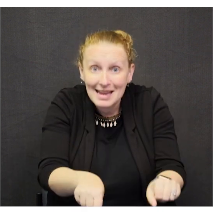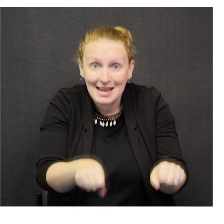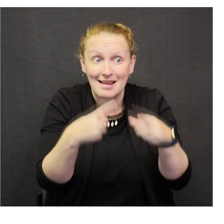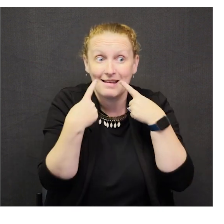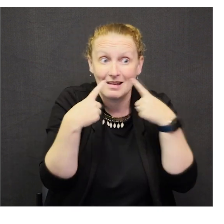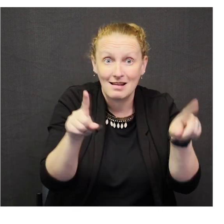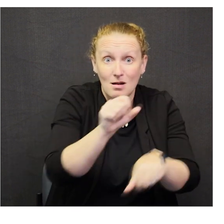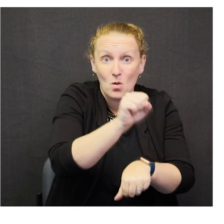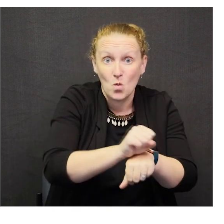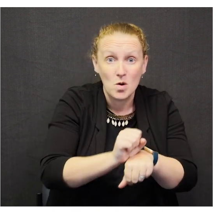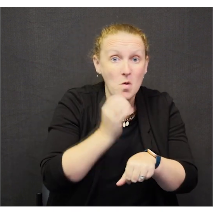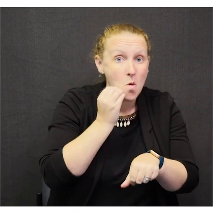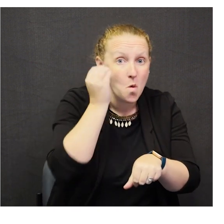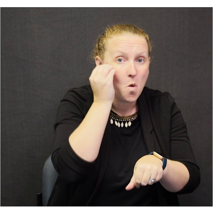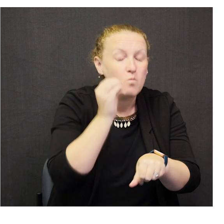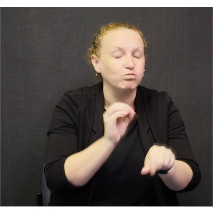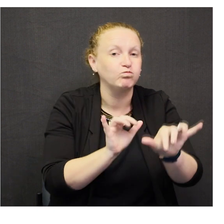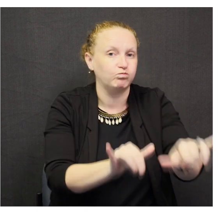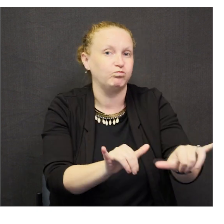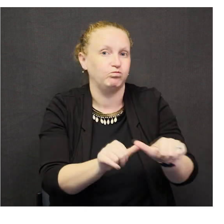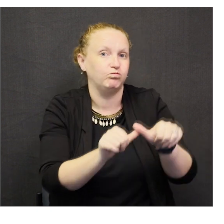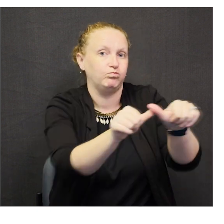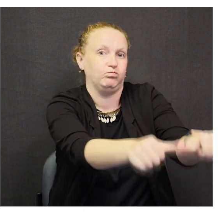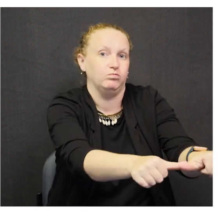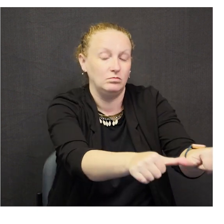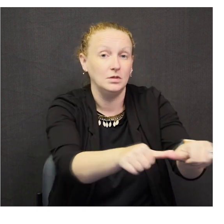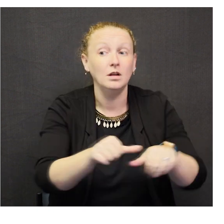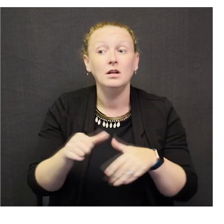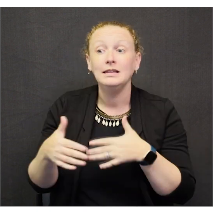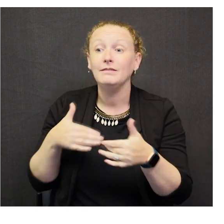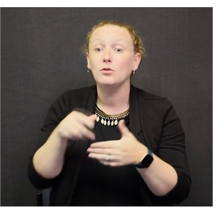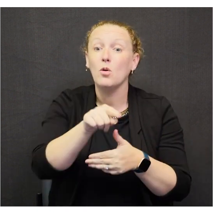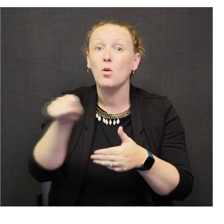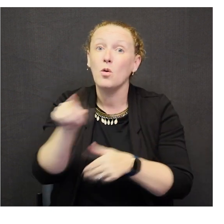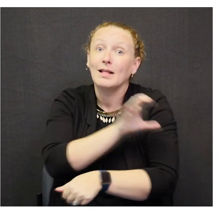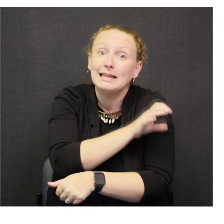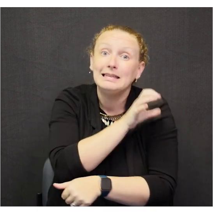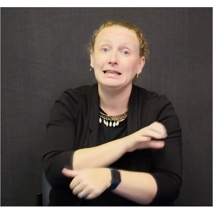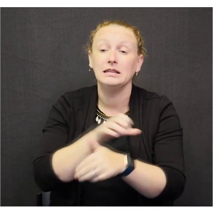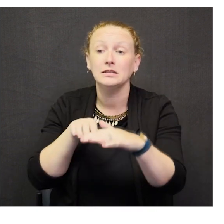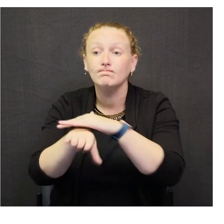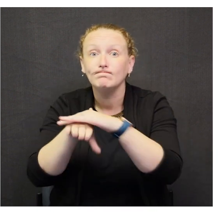as our ambulatory size look at how they can safely reopened for limited numbers of